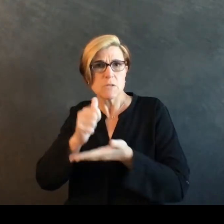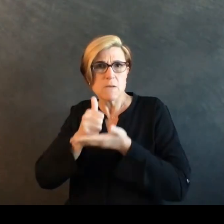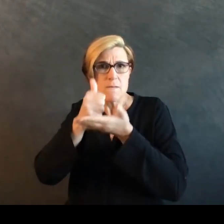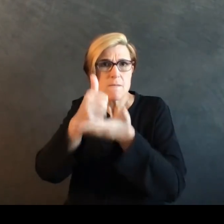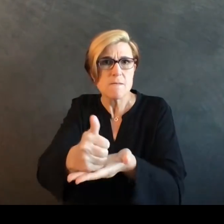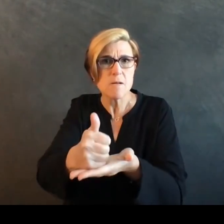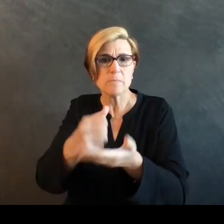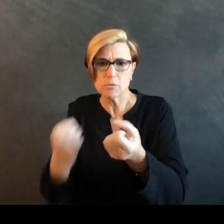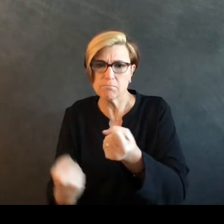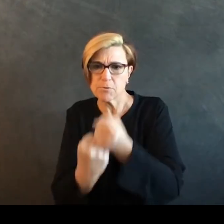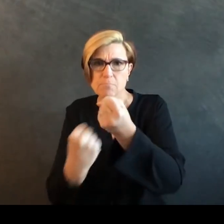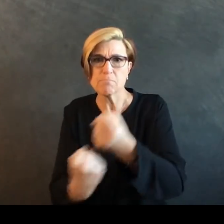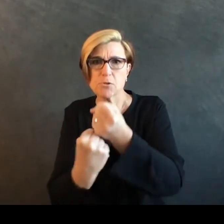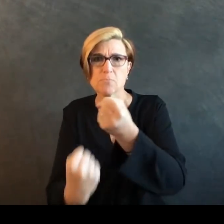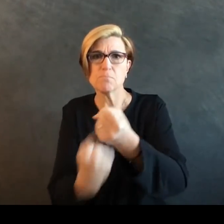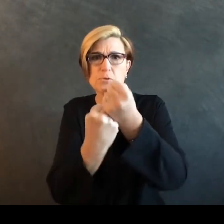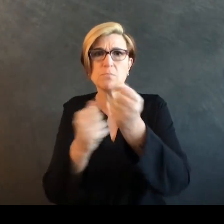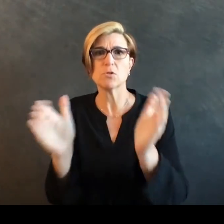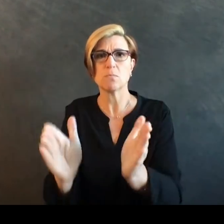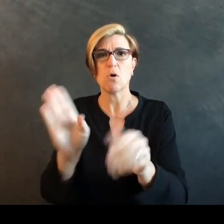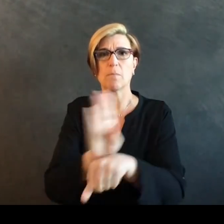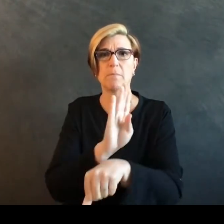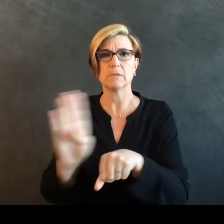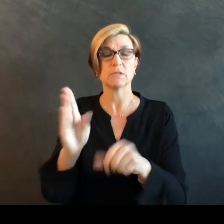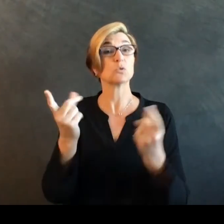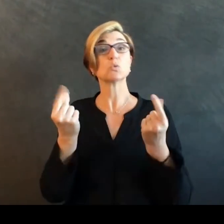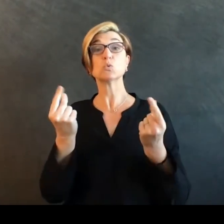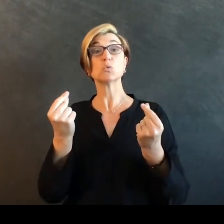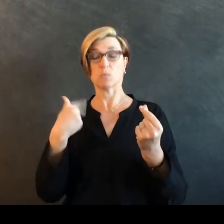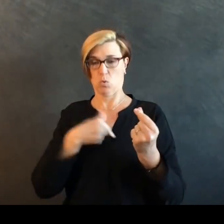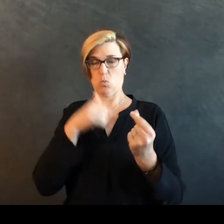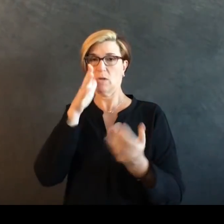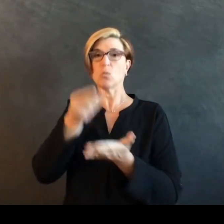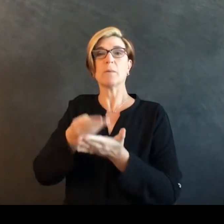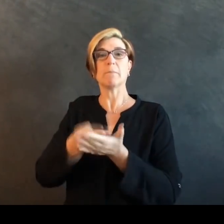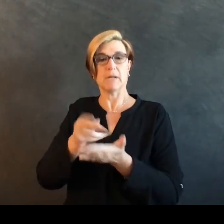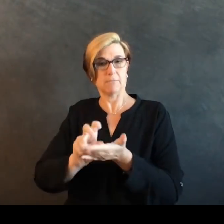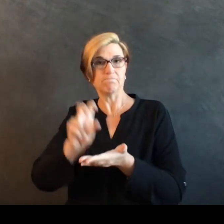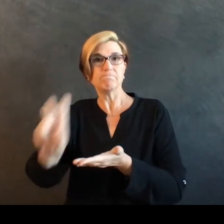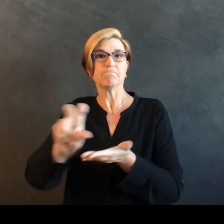to get money to them quickly this is an unprecedented effort by this